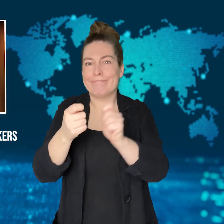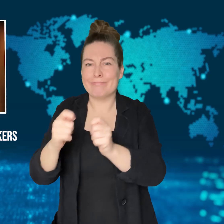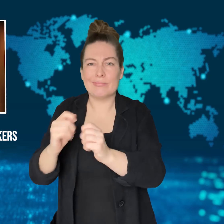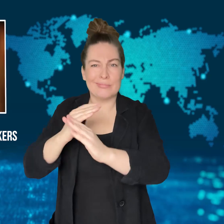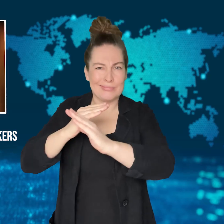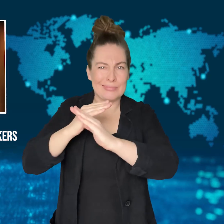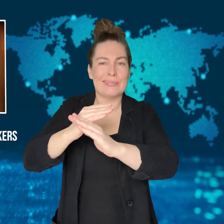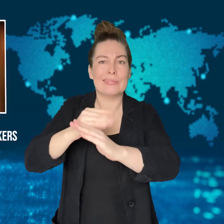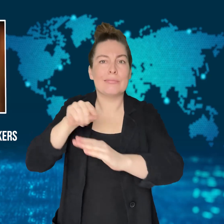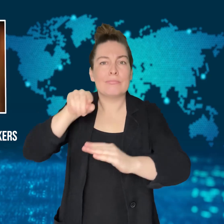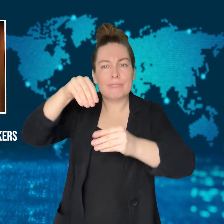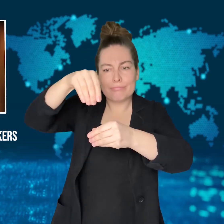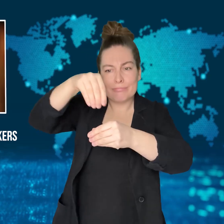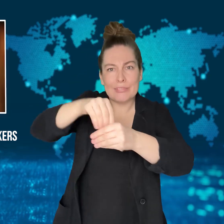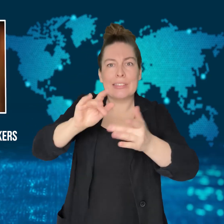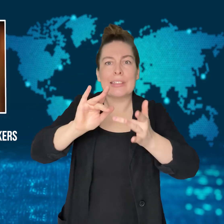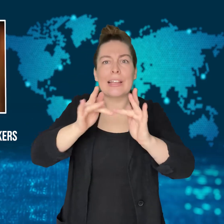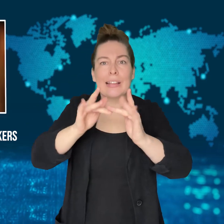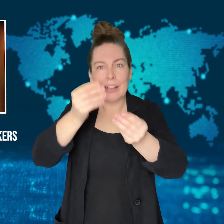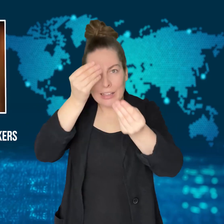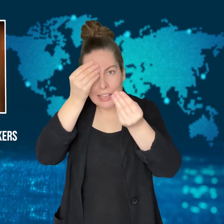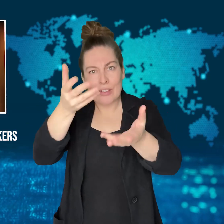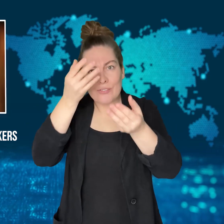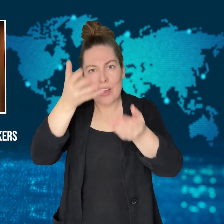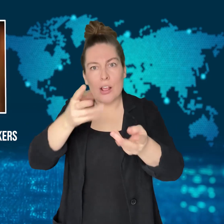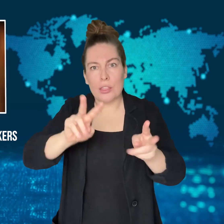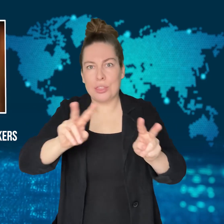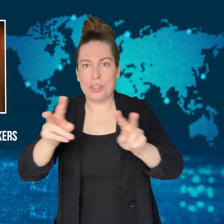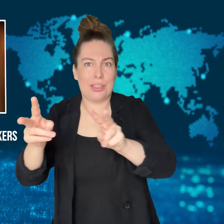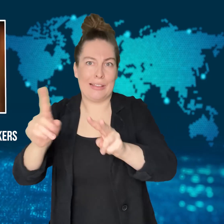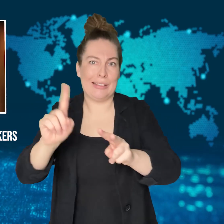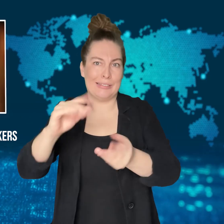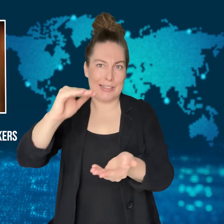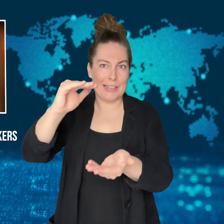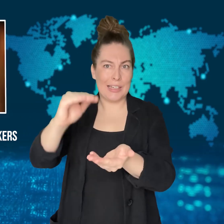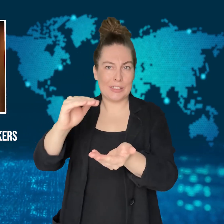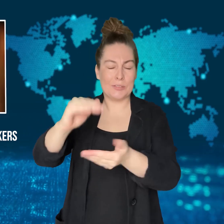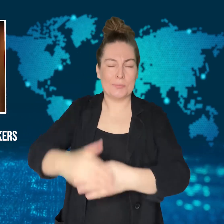work with fact-checkers to reduce online disinformation.